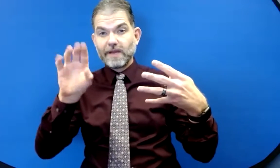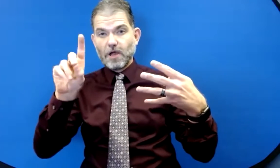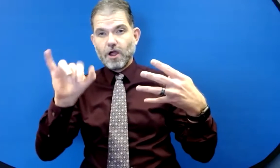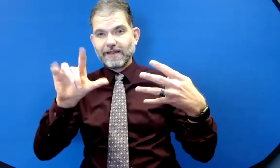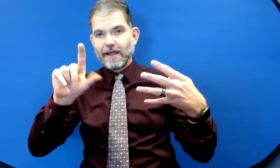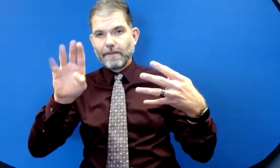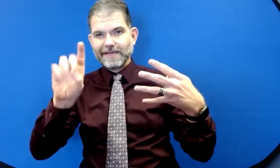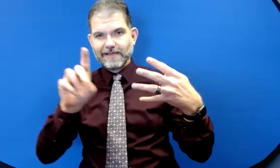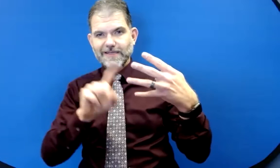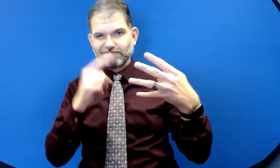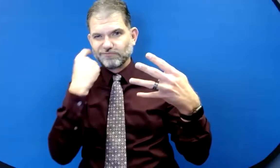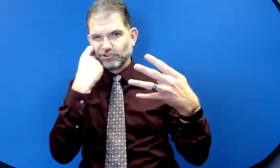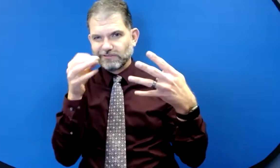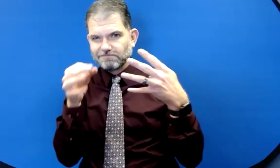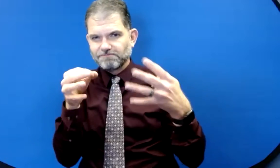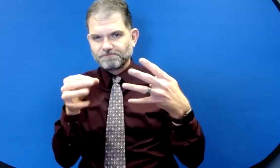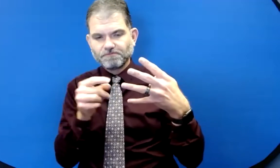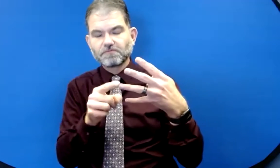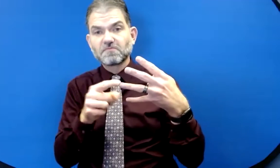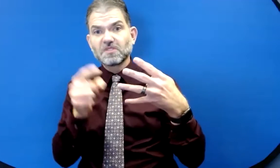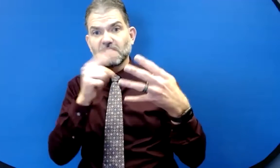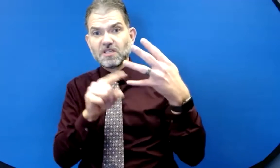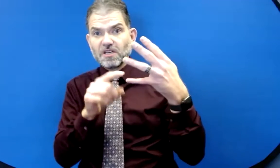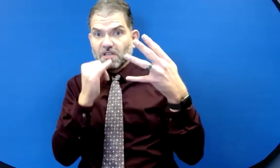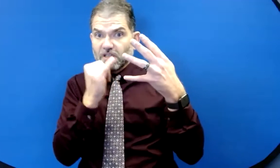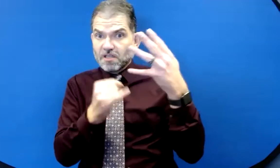ASL Interpreter: louis body dementia I just talked about.